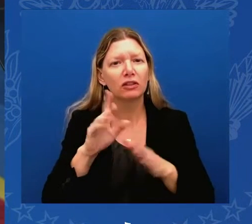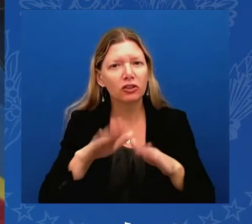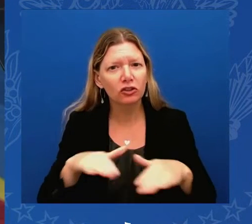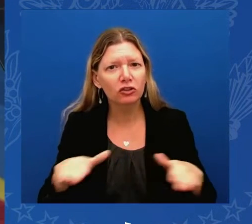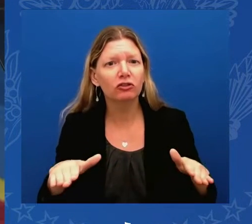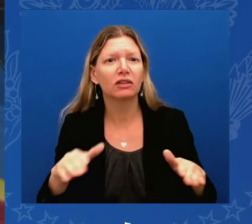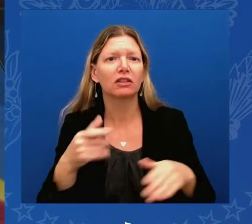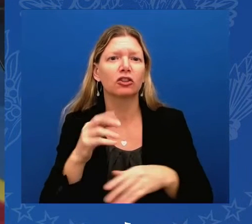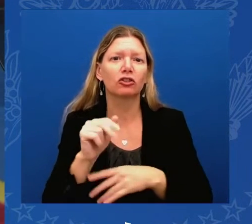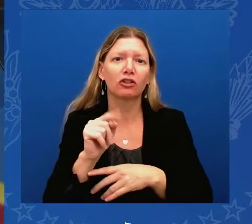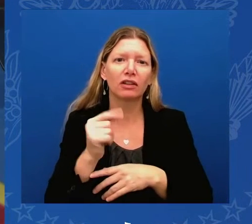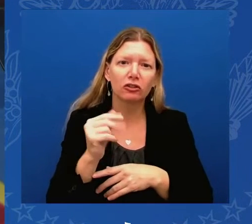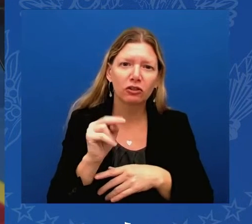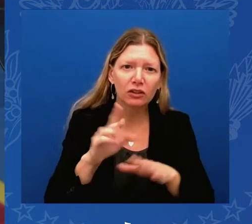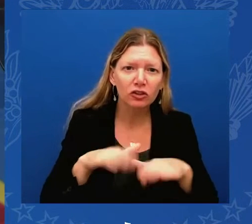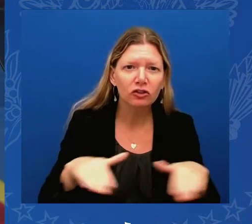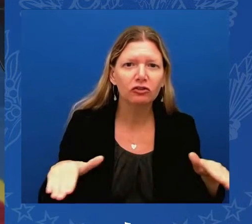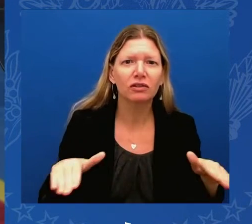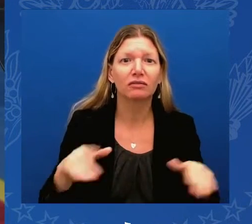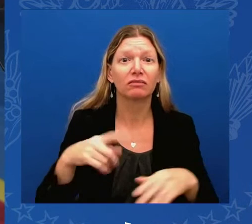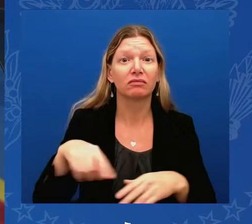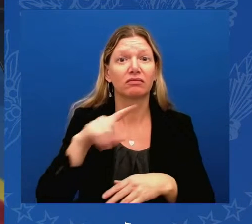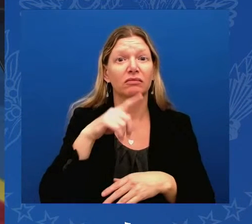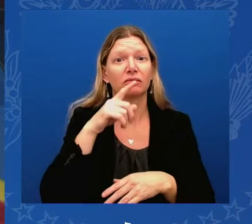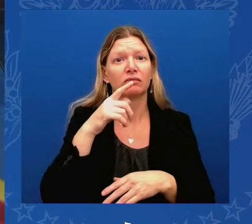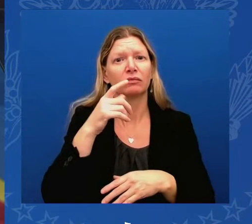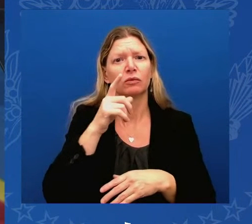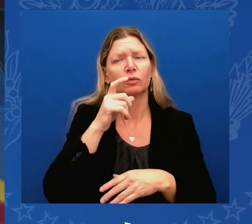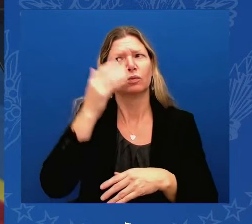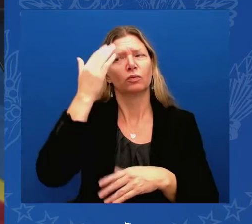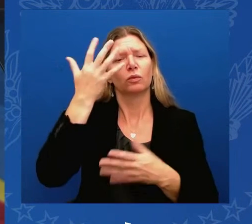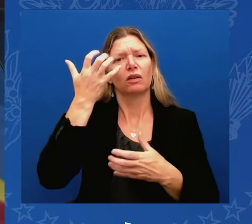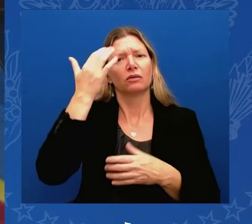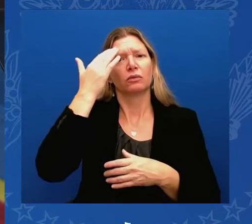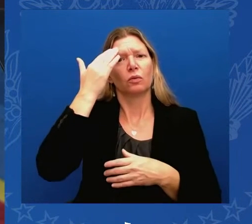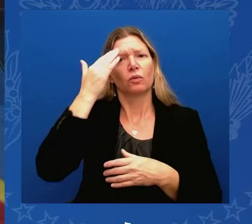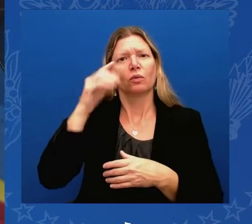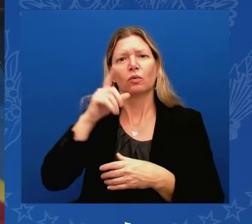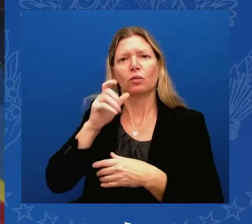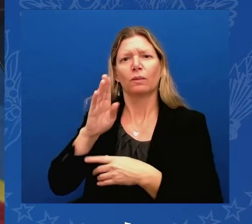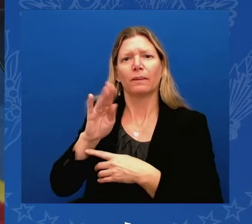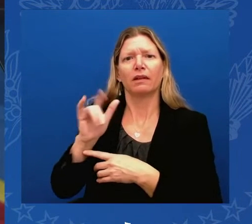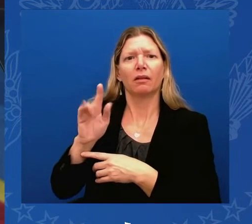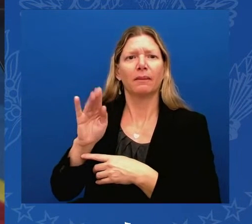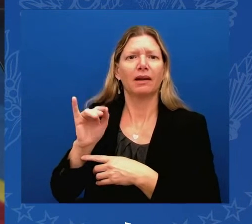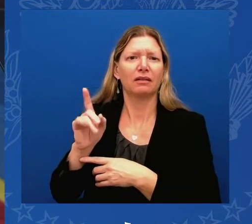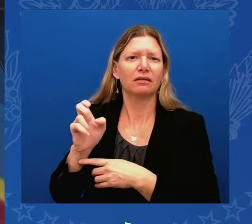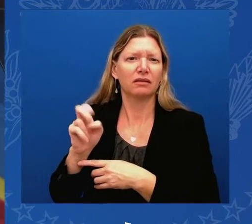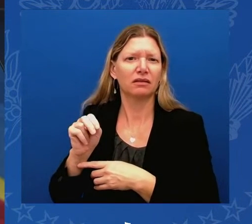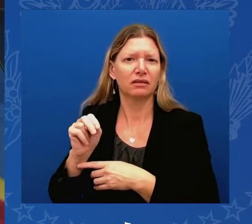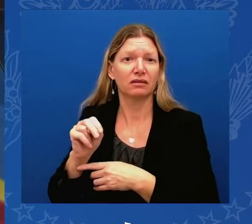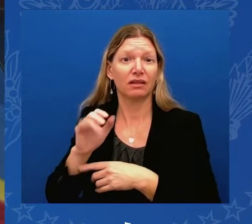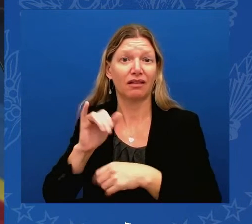The rosary on the -- my wrist, the bust in my office remind me that faith asks you to hold on to hope,